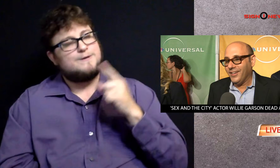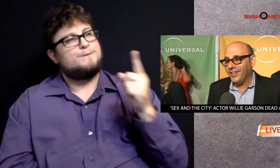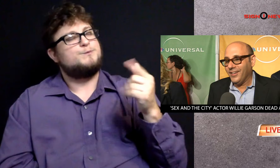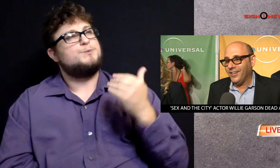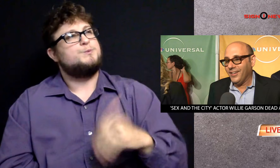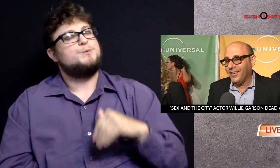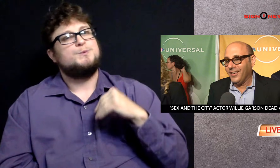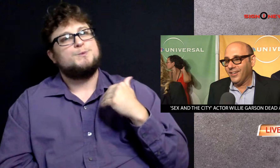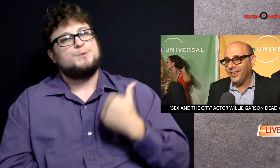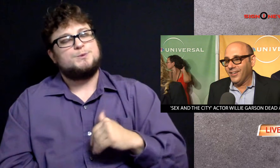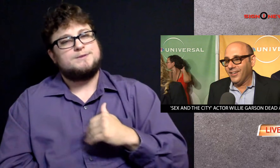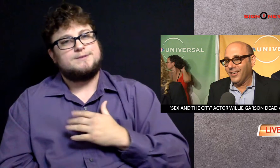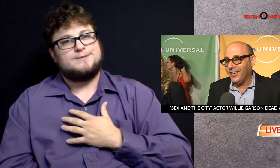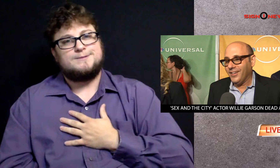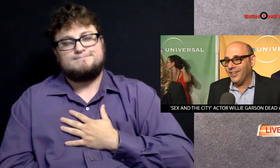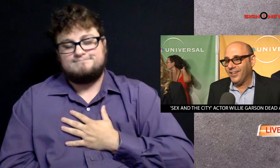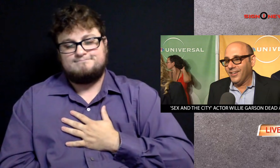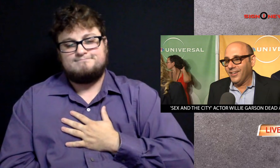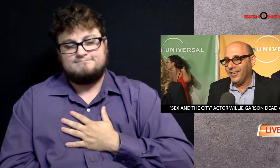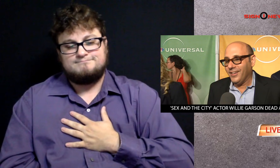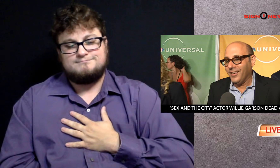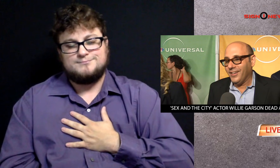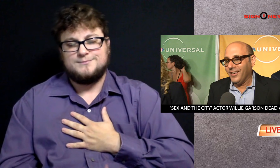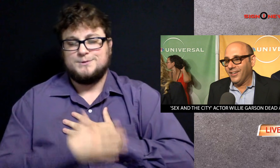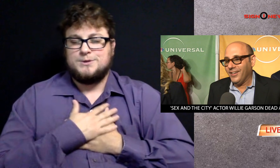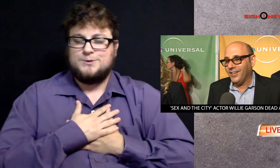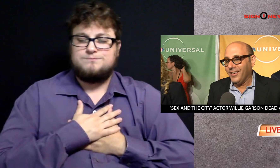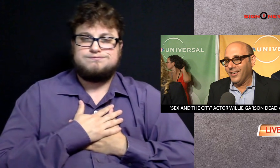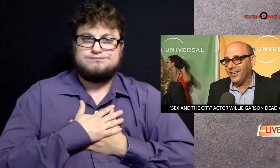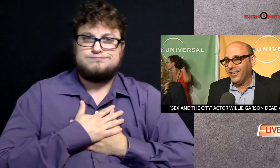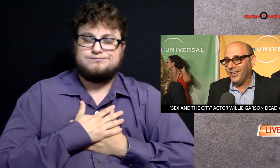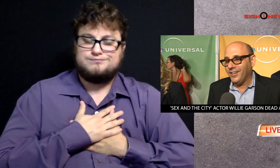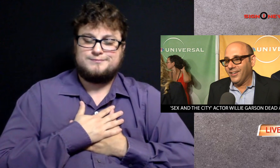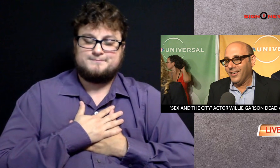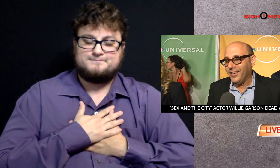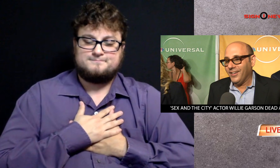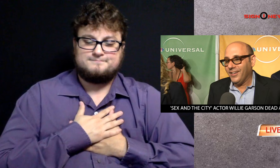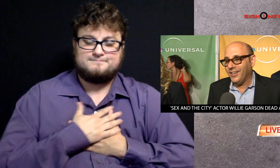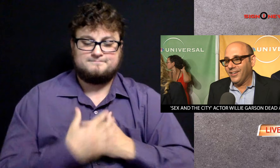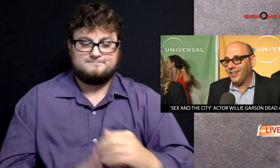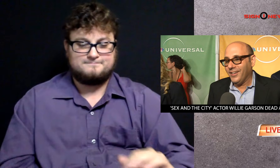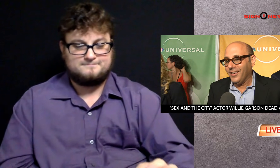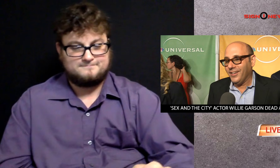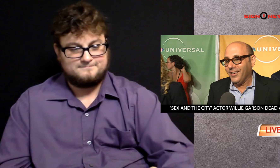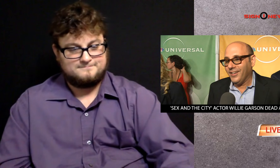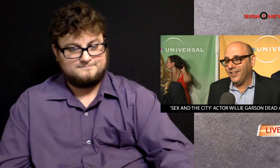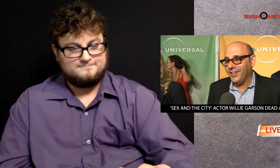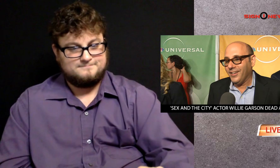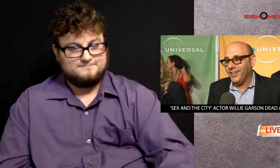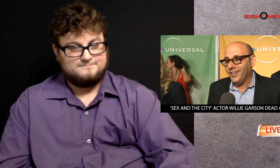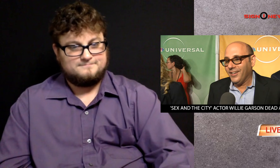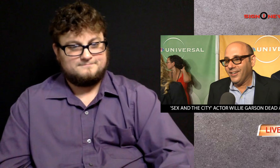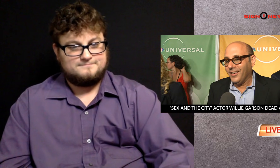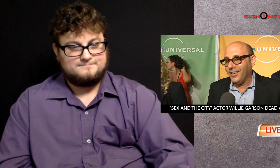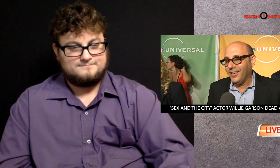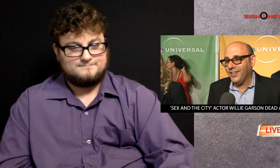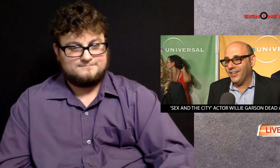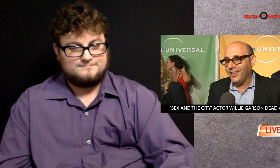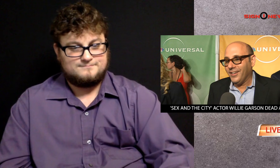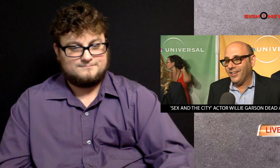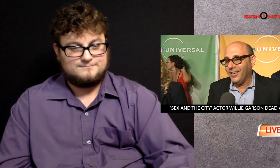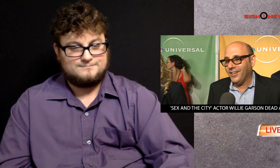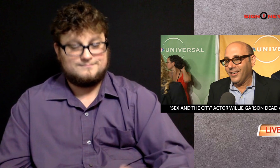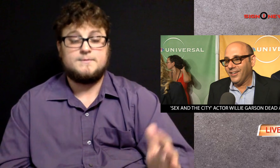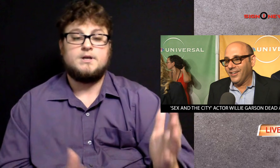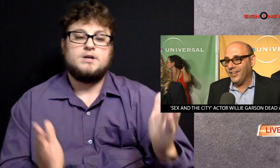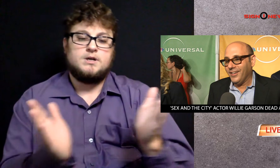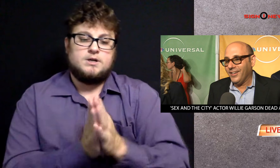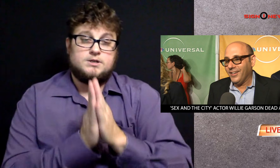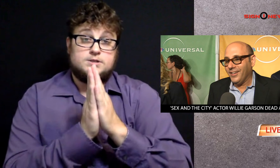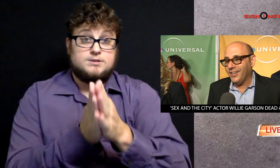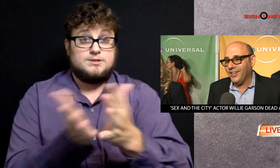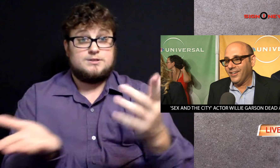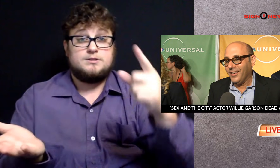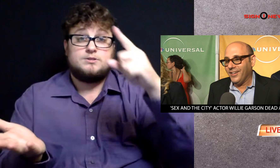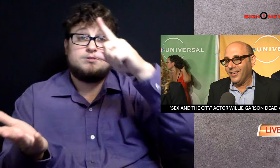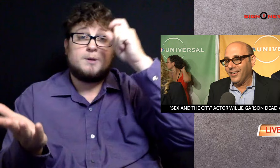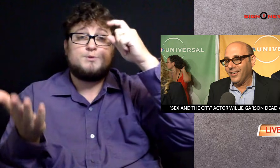adventures with me i am so proud of you